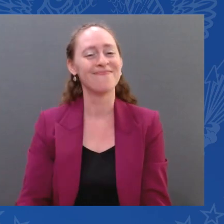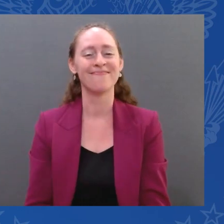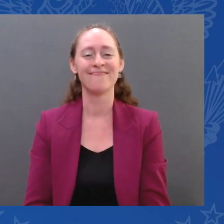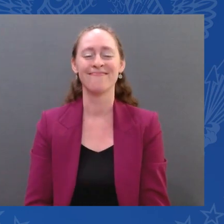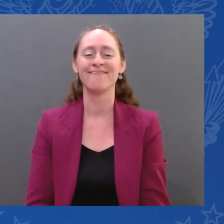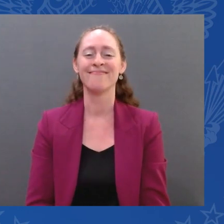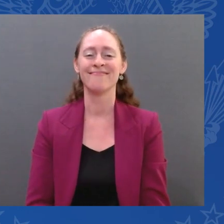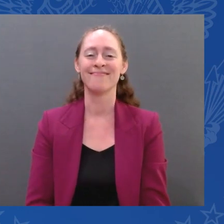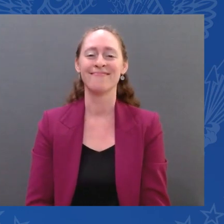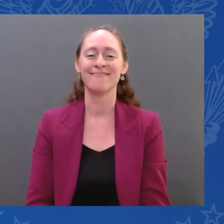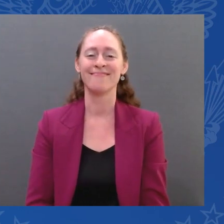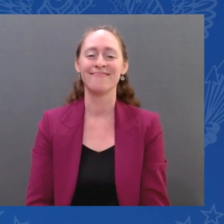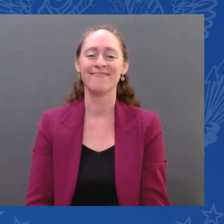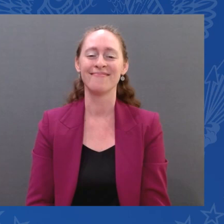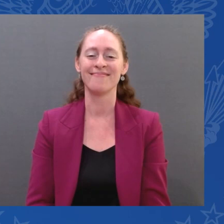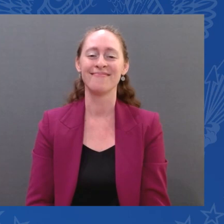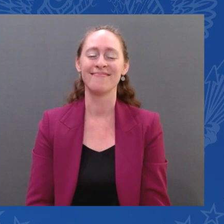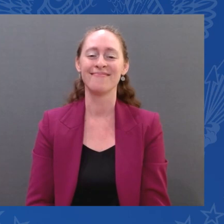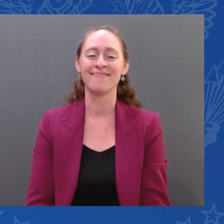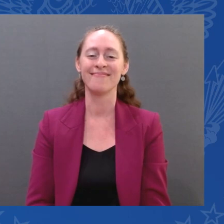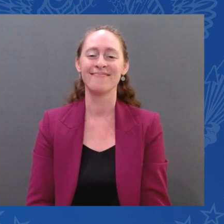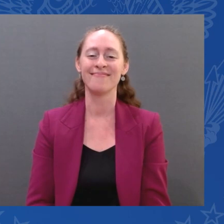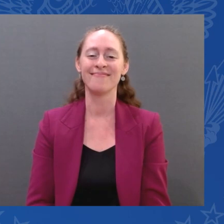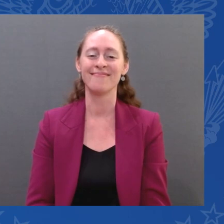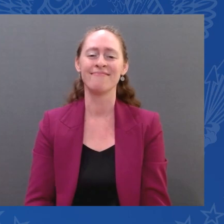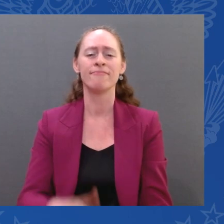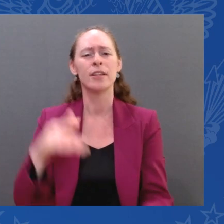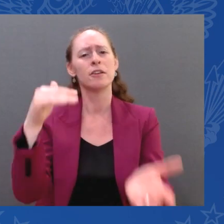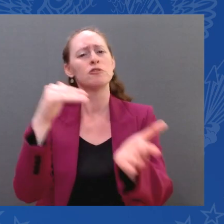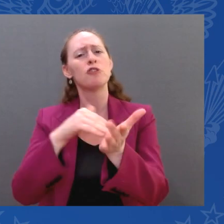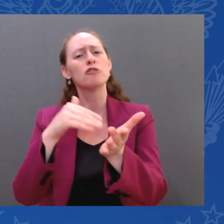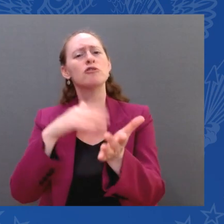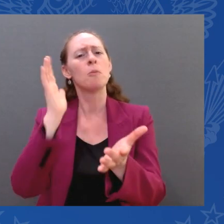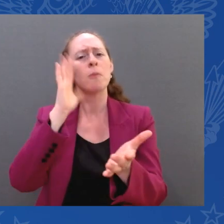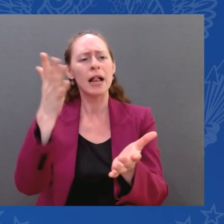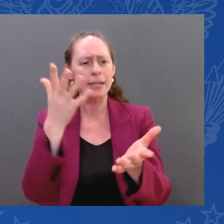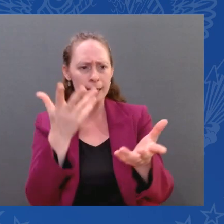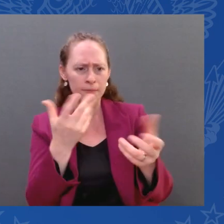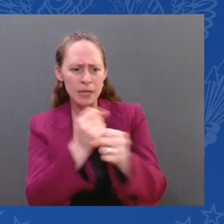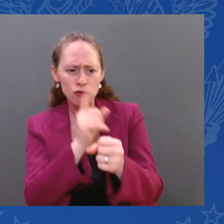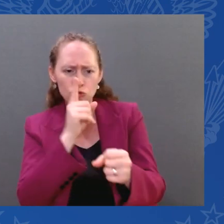make you want to live. Sandra's vaccination card in hospital scrubs and badge